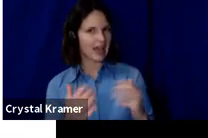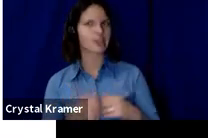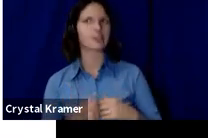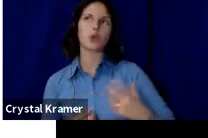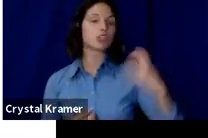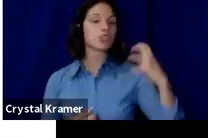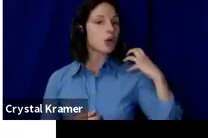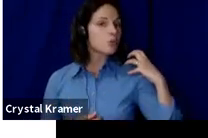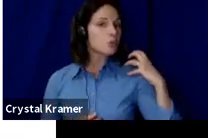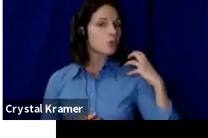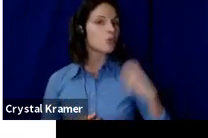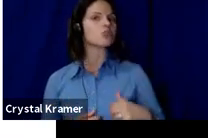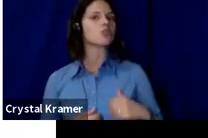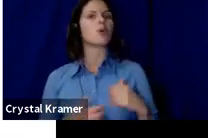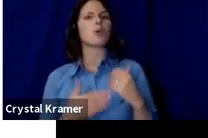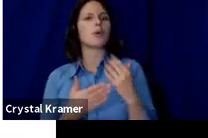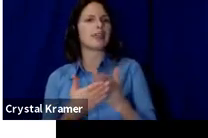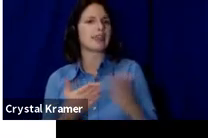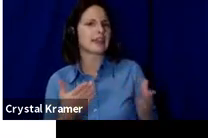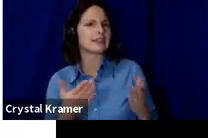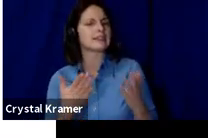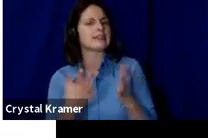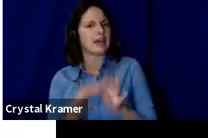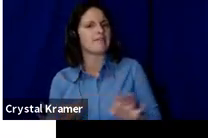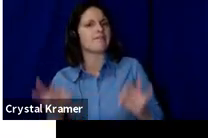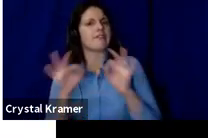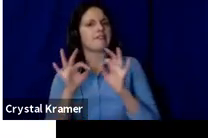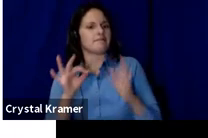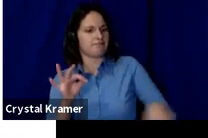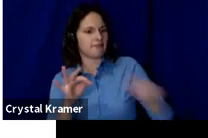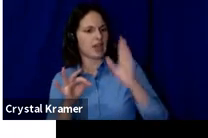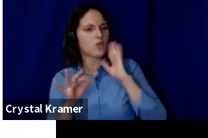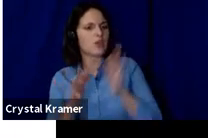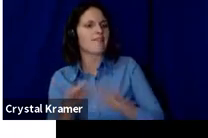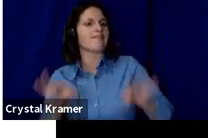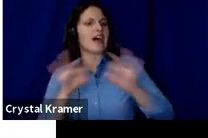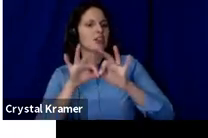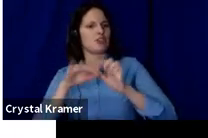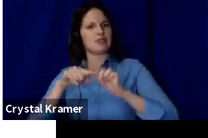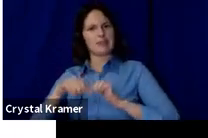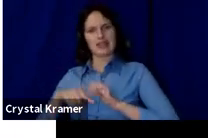on the skills of the team involved to support the donors and let the donors have an experience